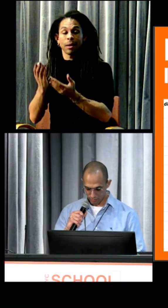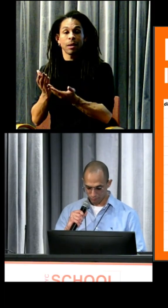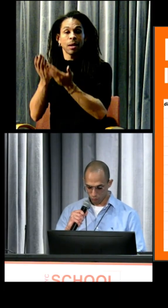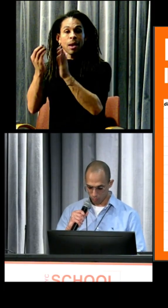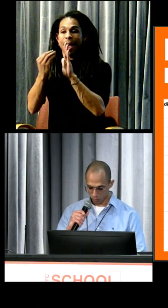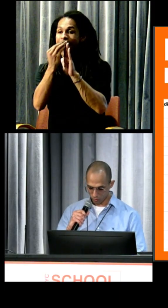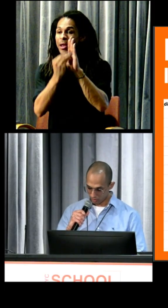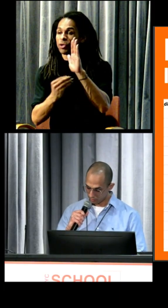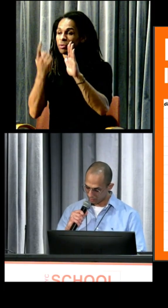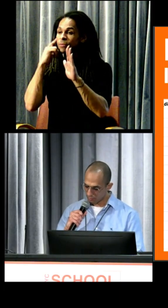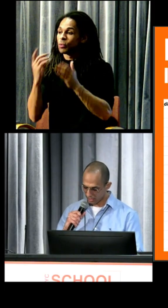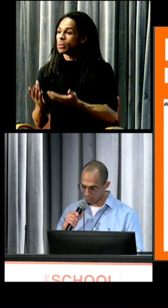Yeah, that's a great question.